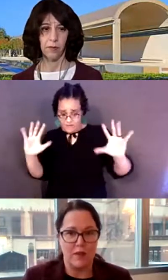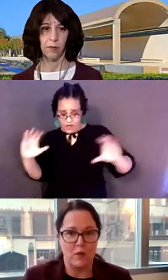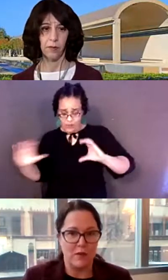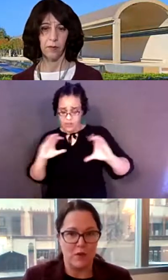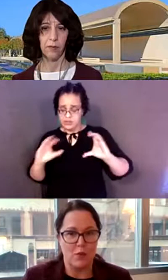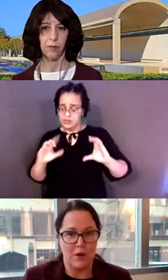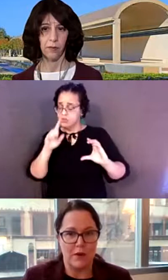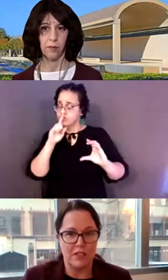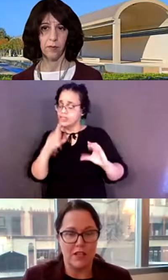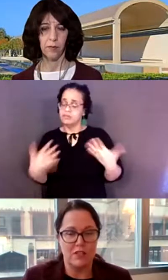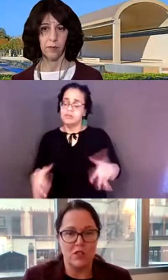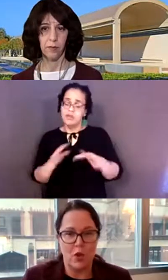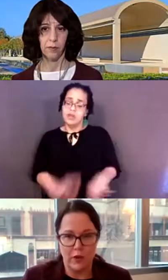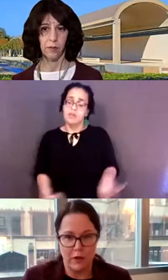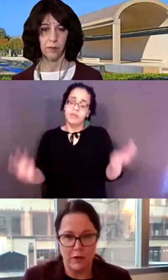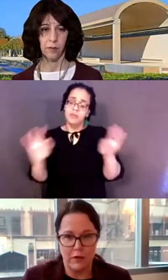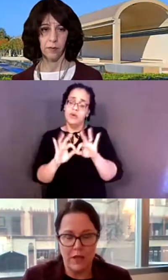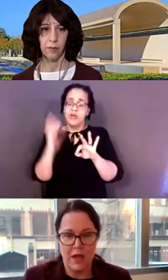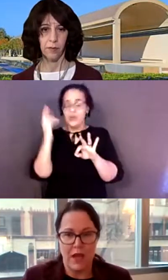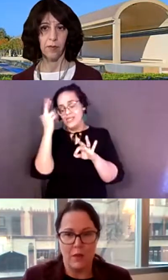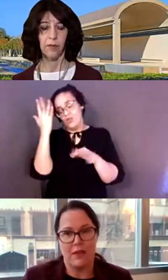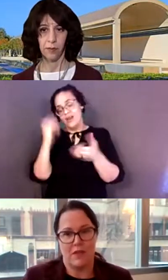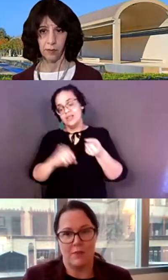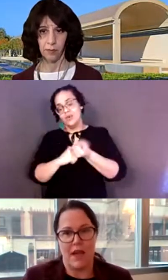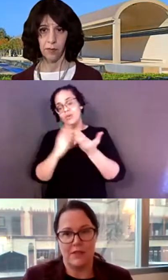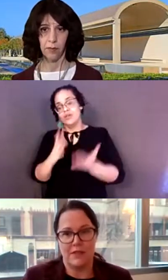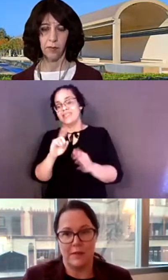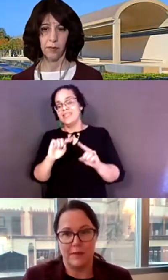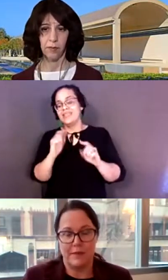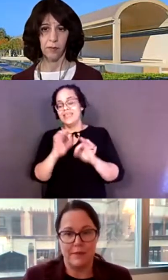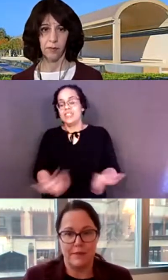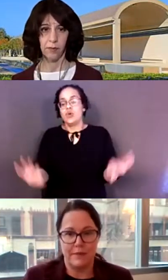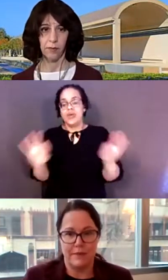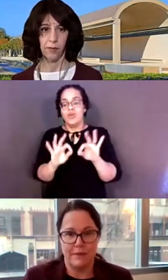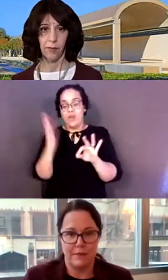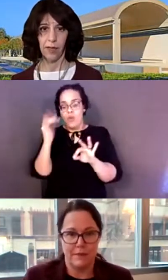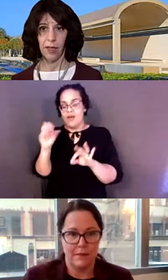right to a support person is so critical